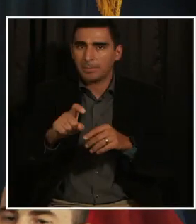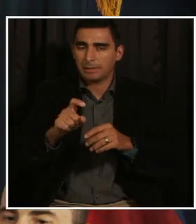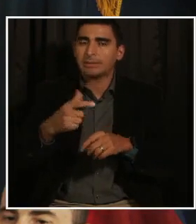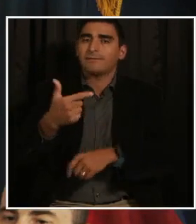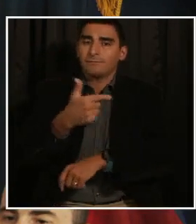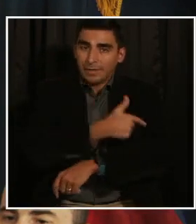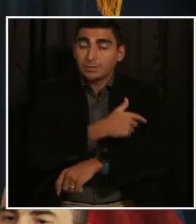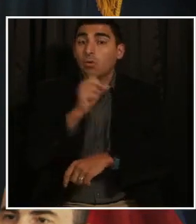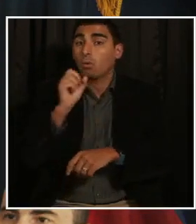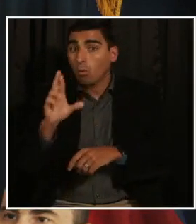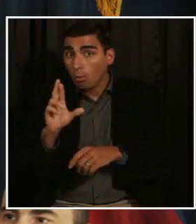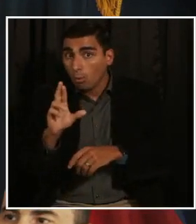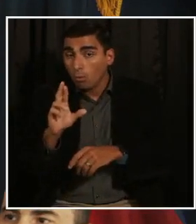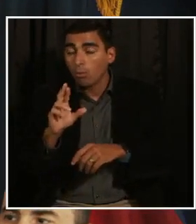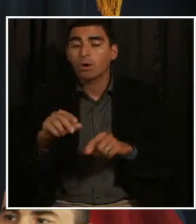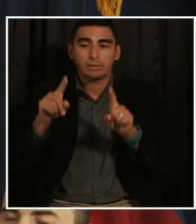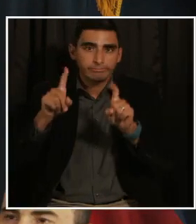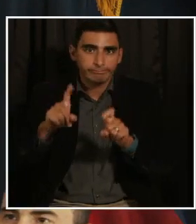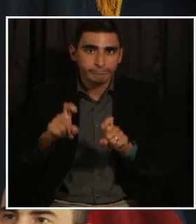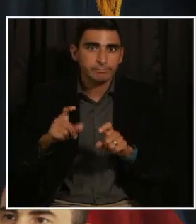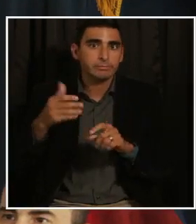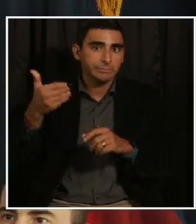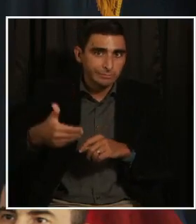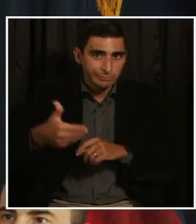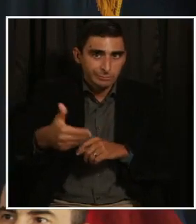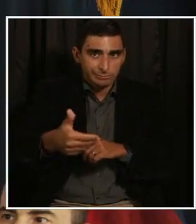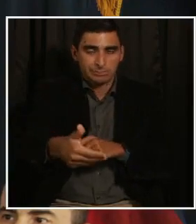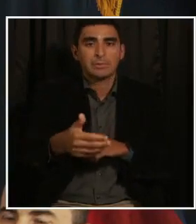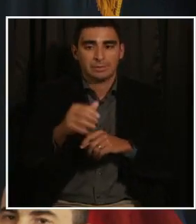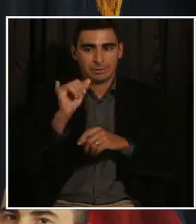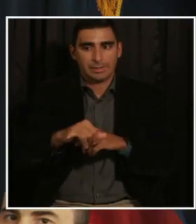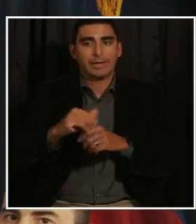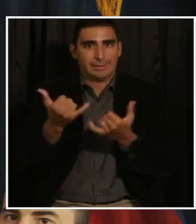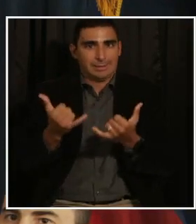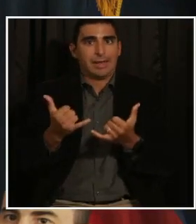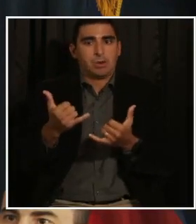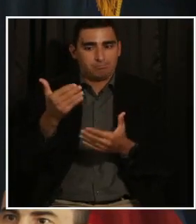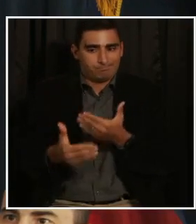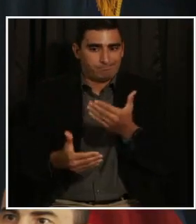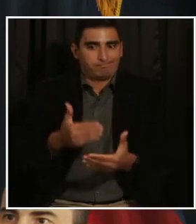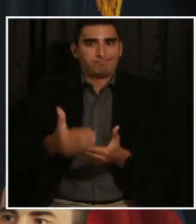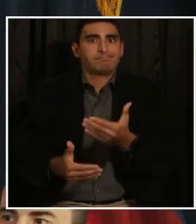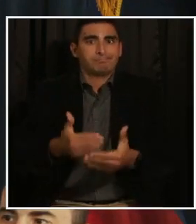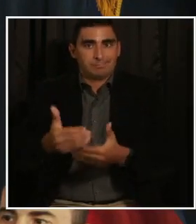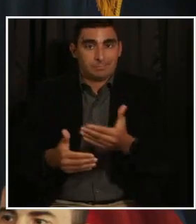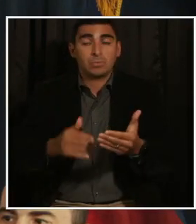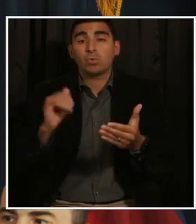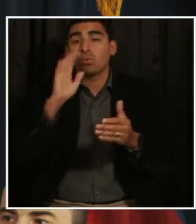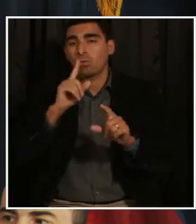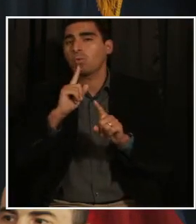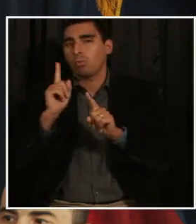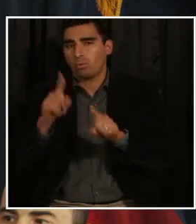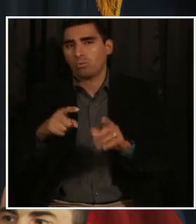that's in the process of being implemented just as it is for federal employees federal contractors